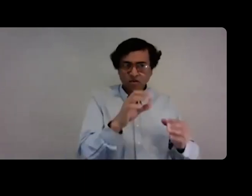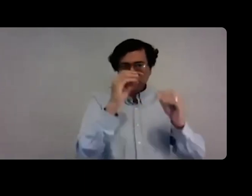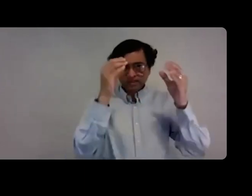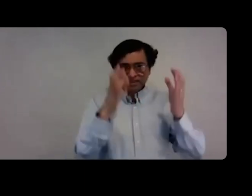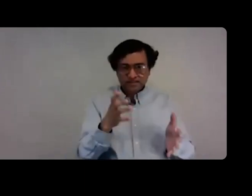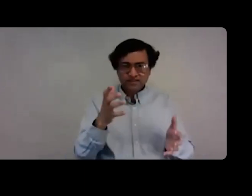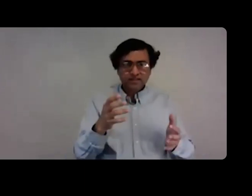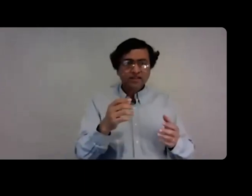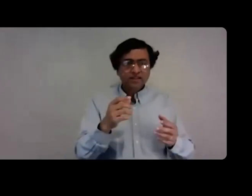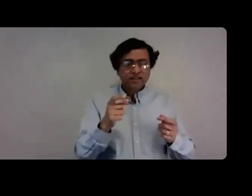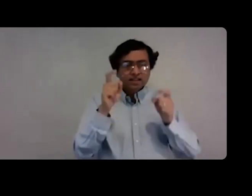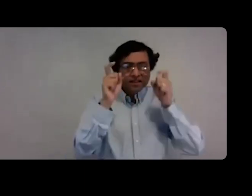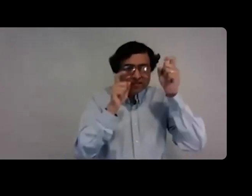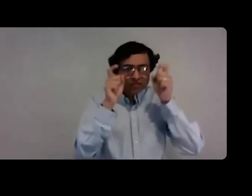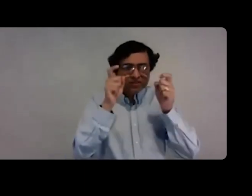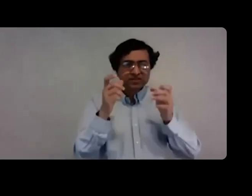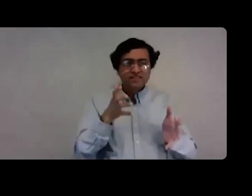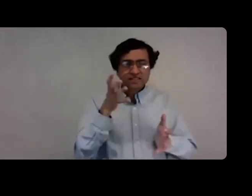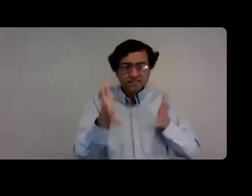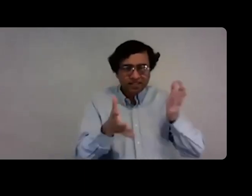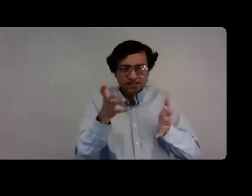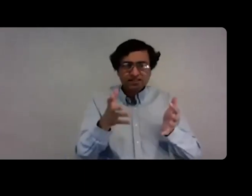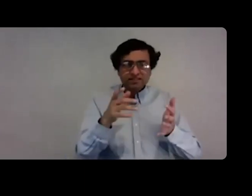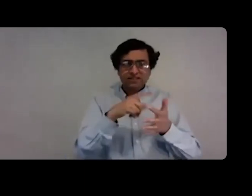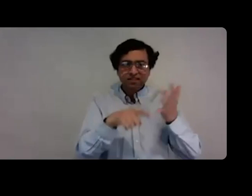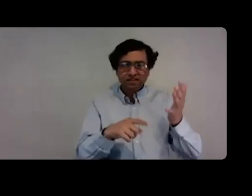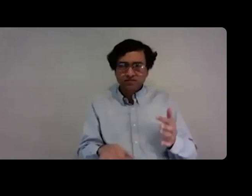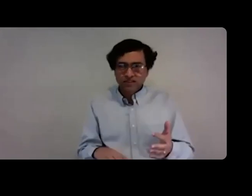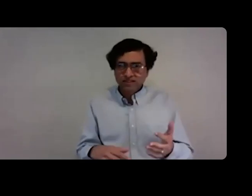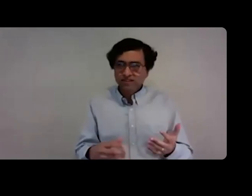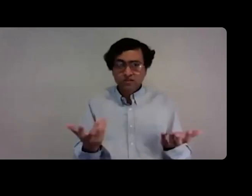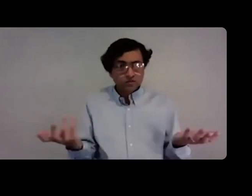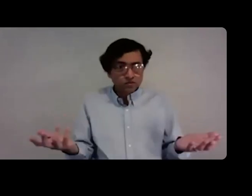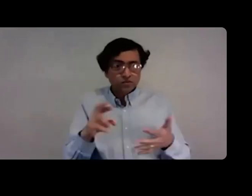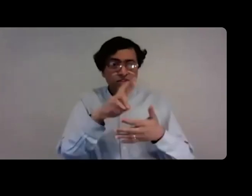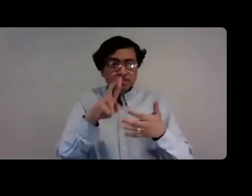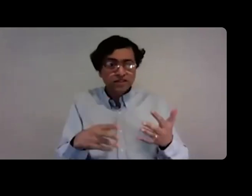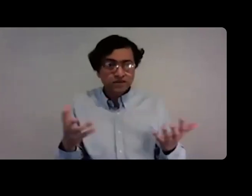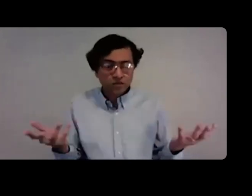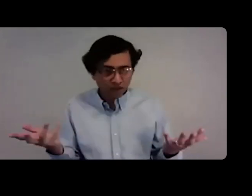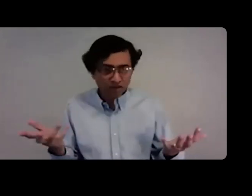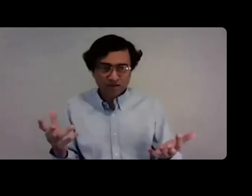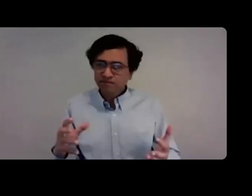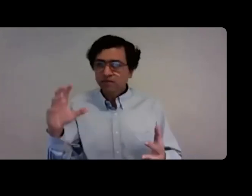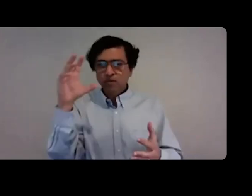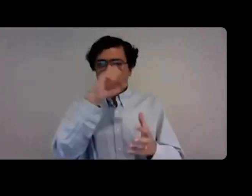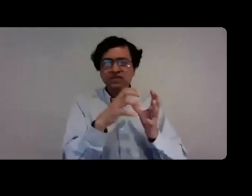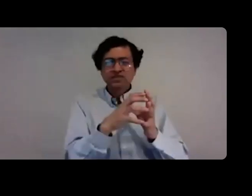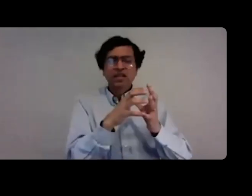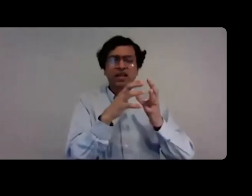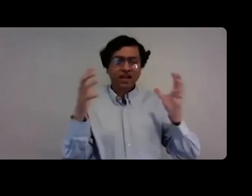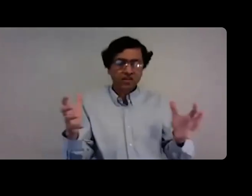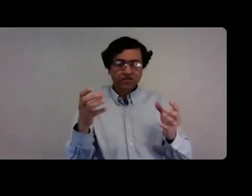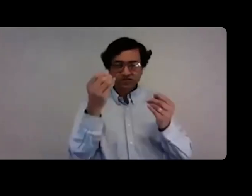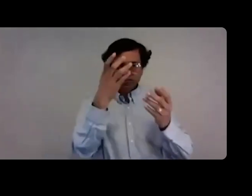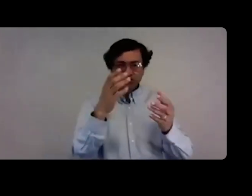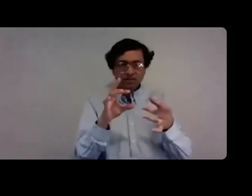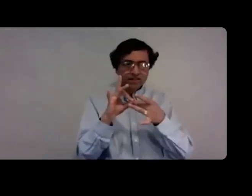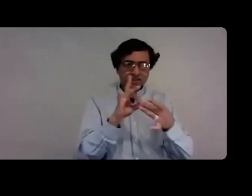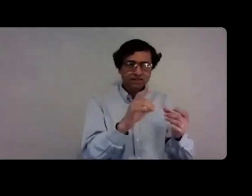interpreter, which means that student is not taking in the other information presented in the classroom, whether that be on the slide